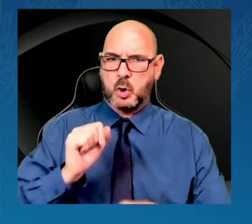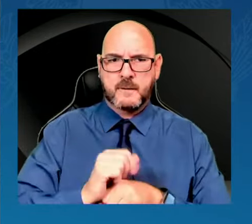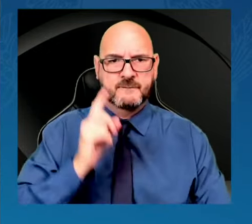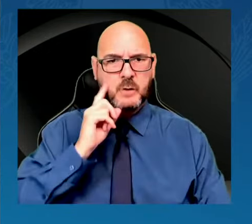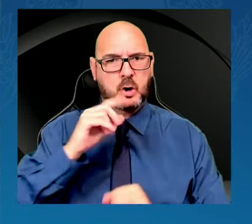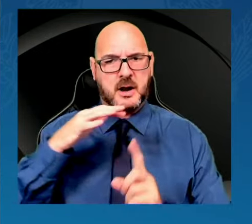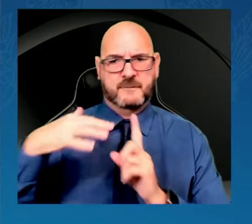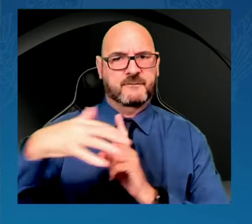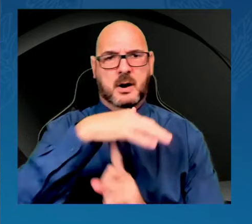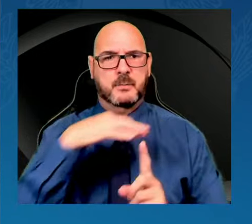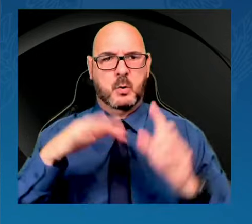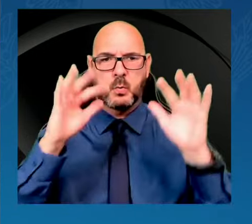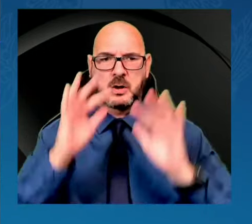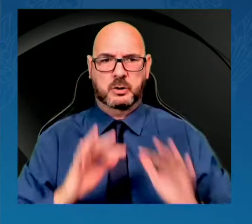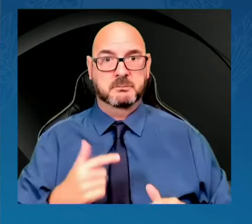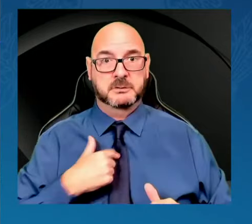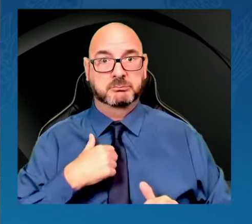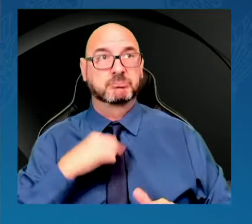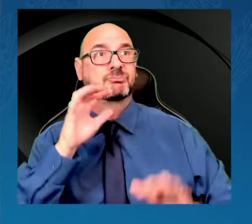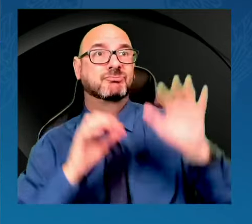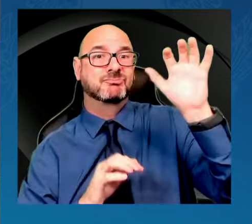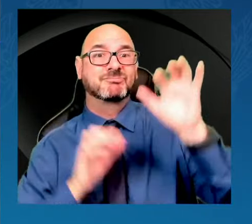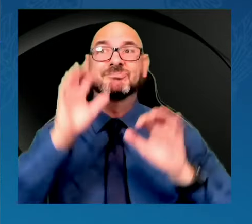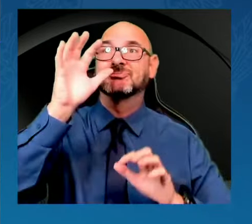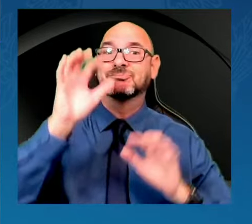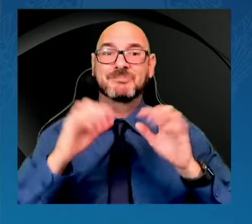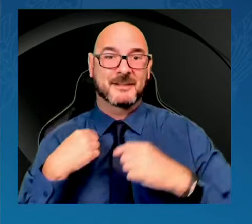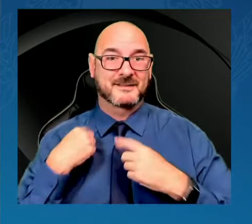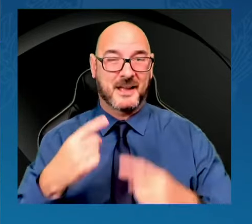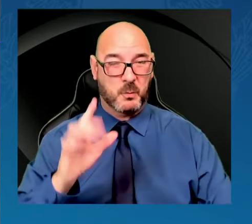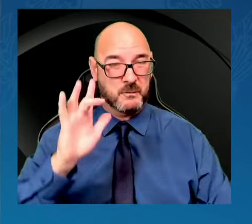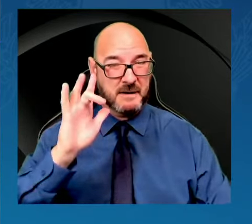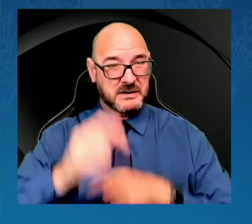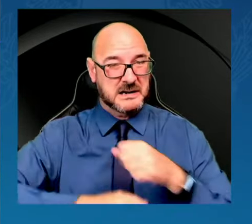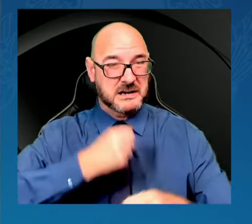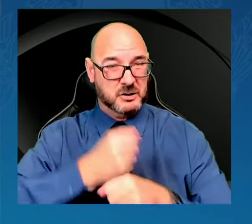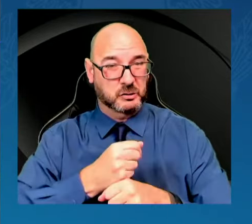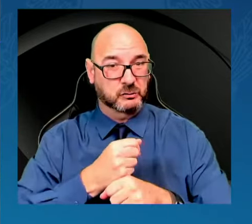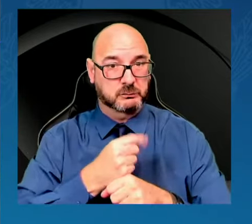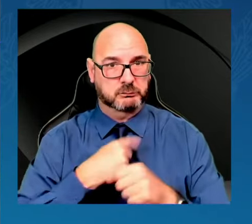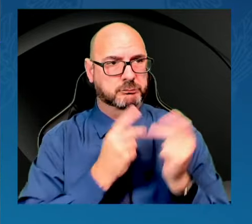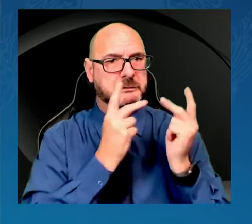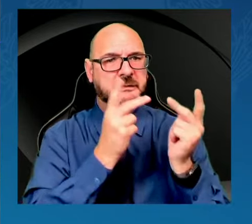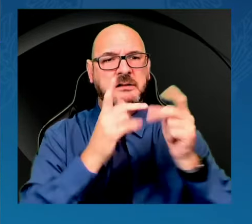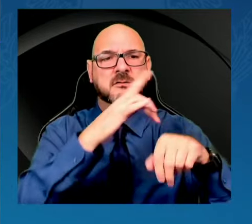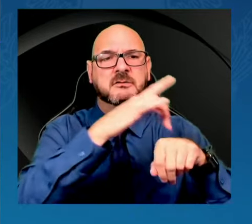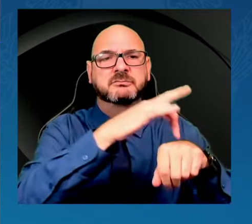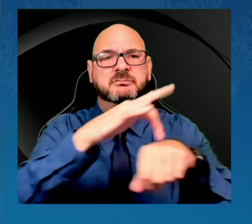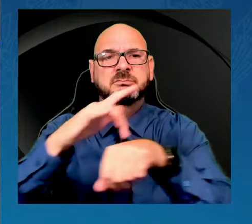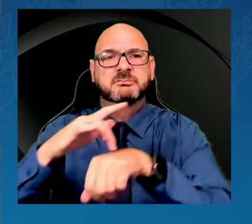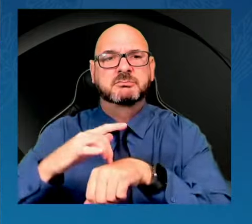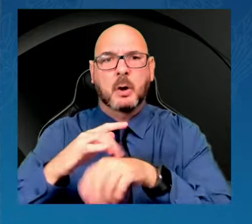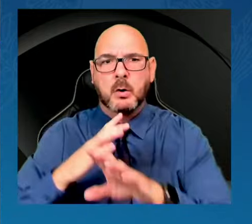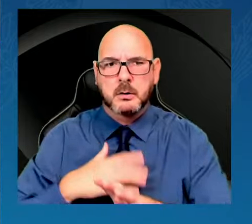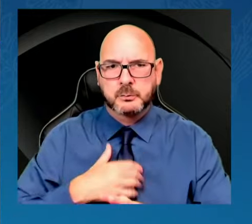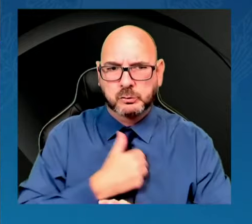visited over 50 different countries. Representative Pettersen: My staff got that number wrong. I apologize. I said 22.